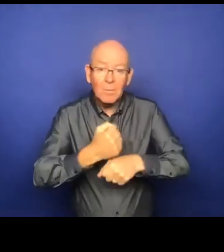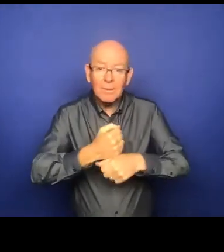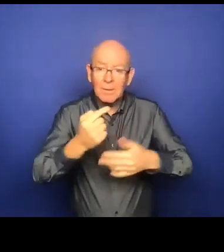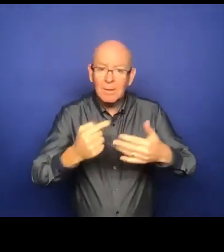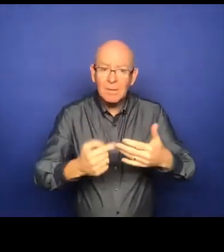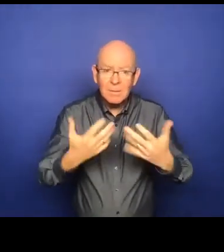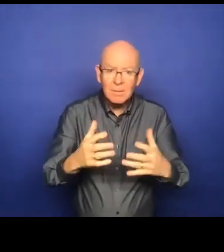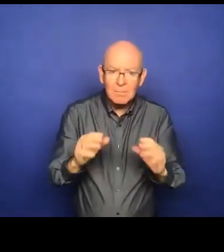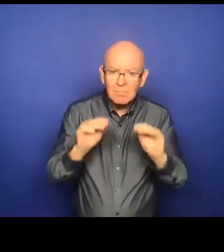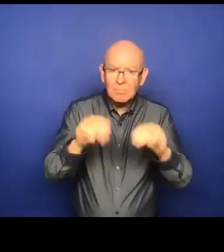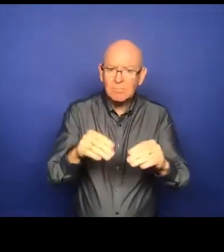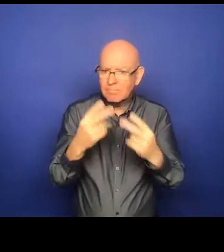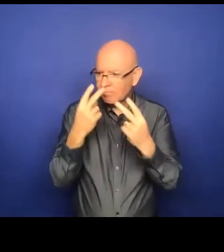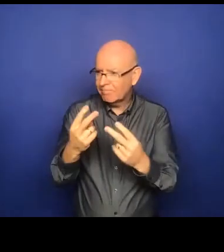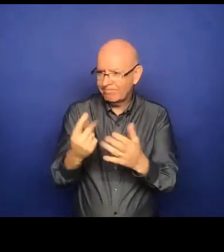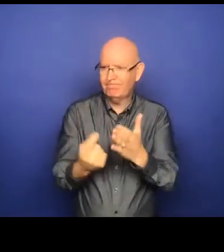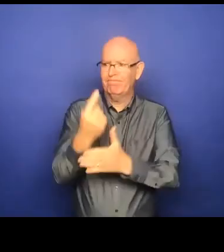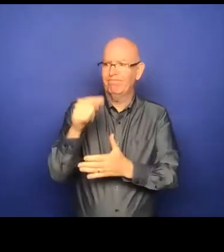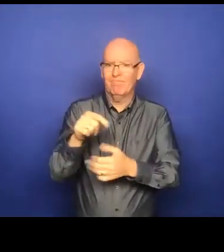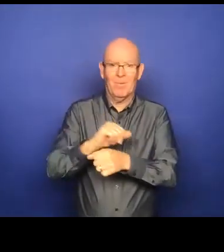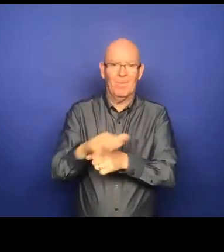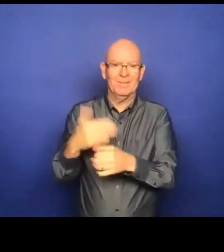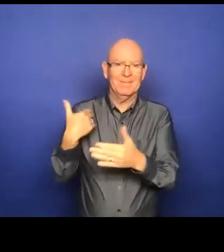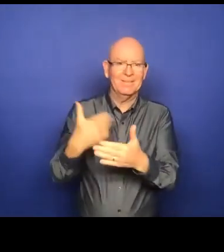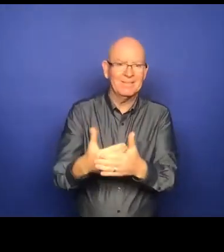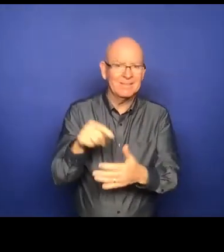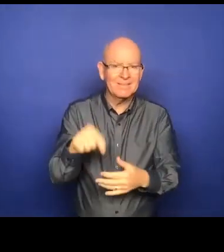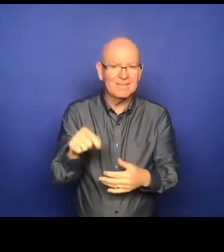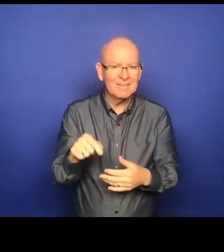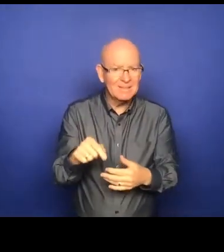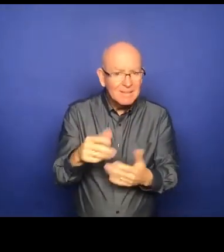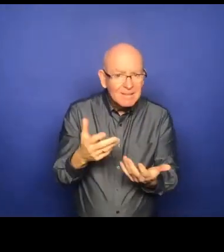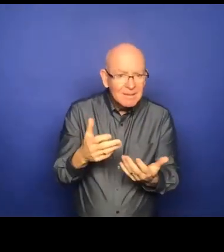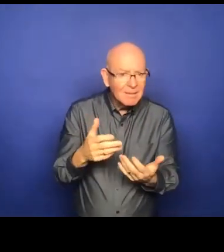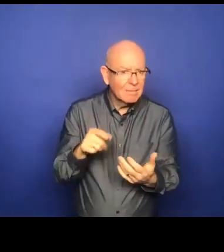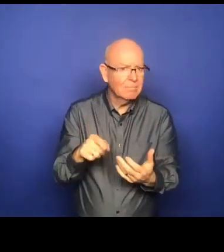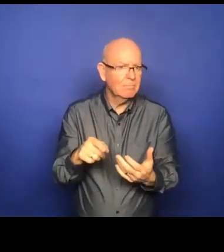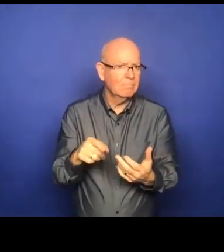The way that the Washington tools can be used to monitor the impact of